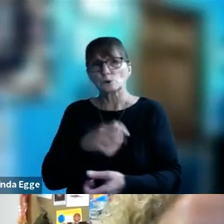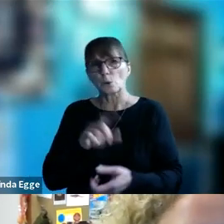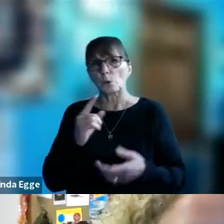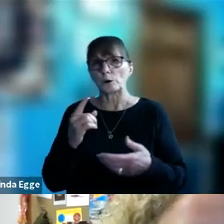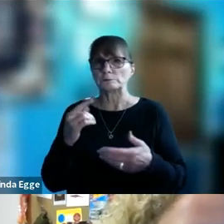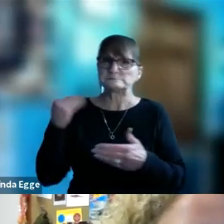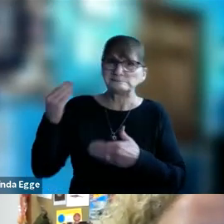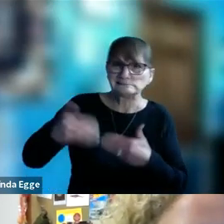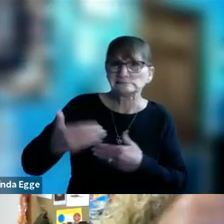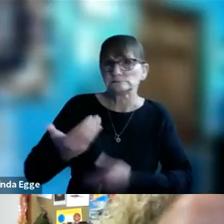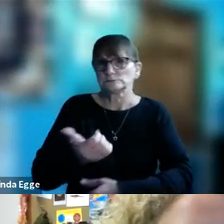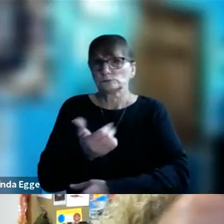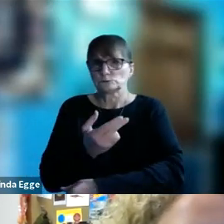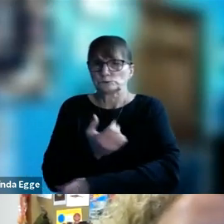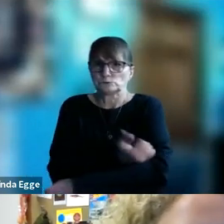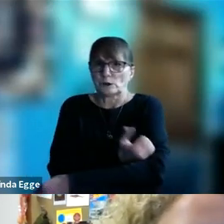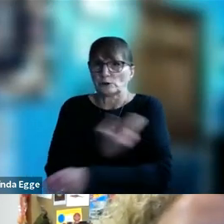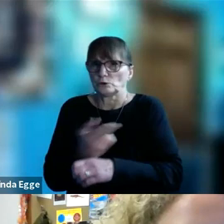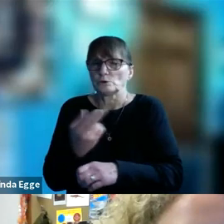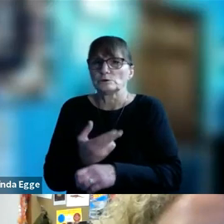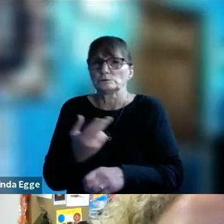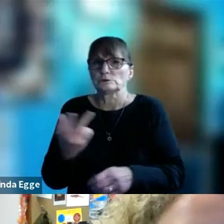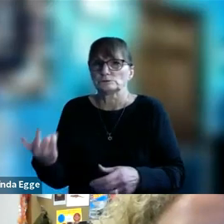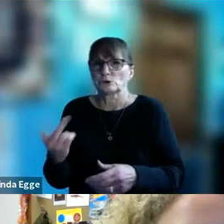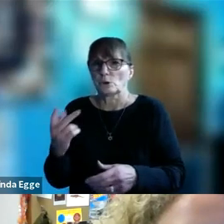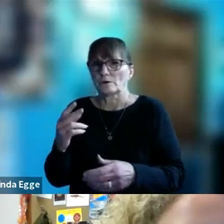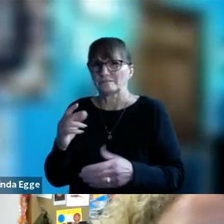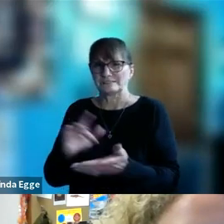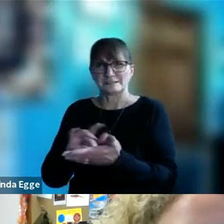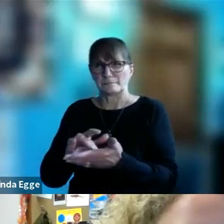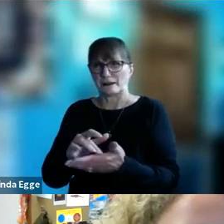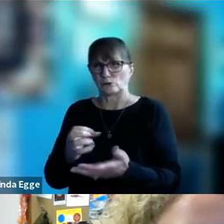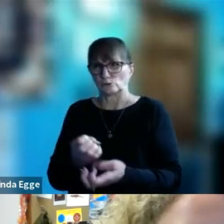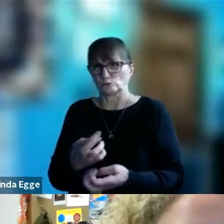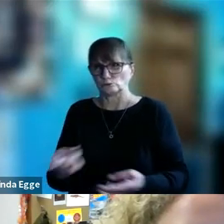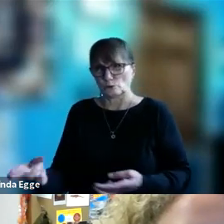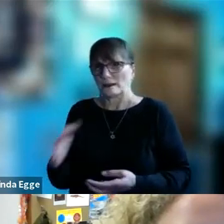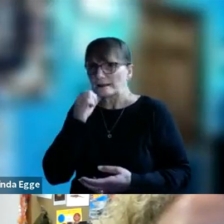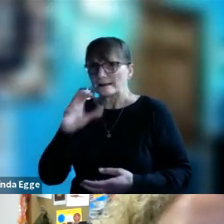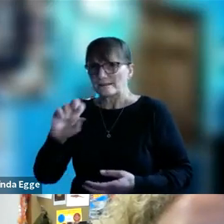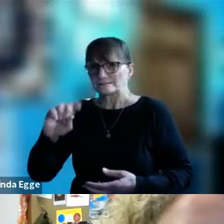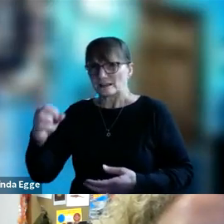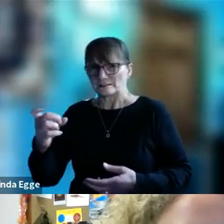where there's no actual diagnosis from an acceptable medical source. So again, doesn't have a diagnosed substance use disorder,